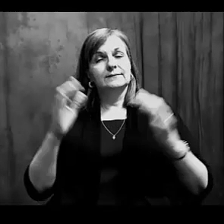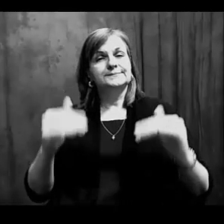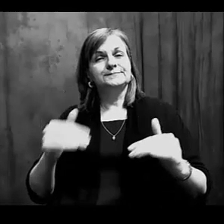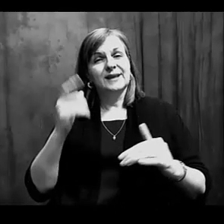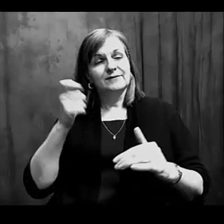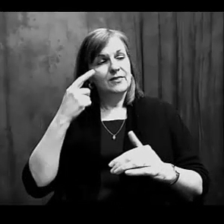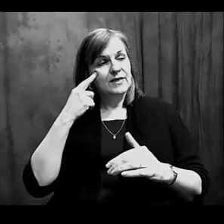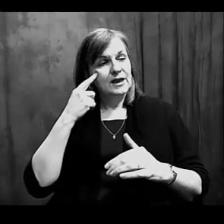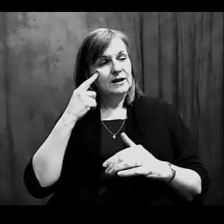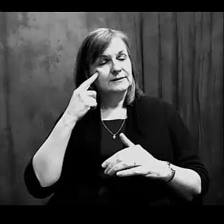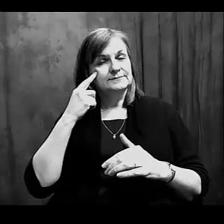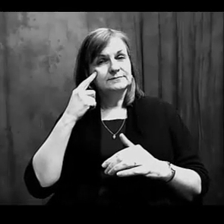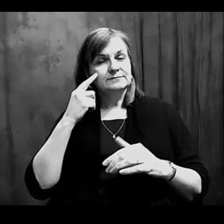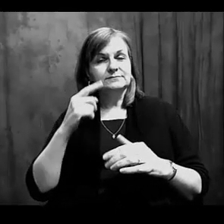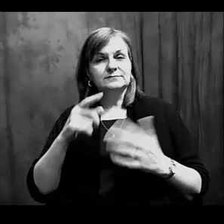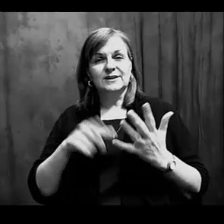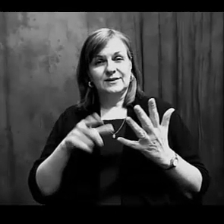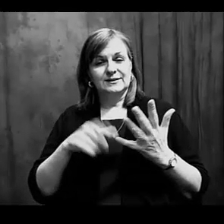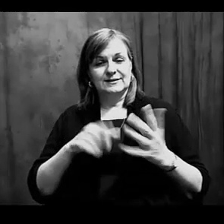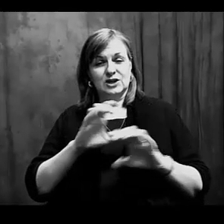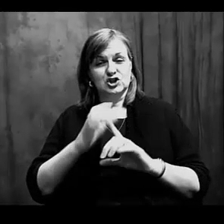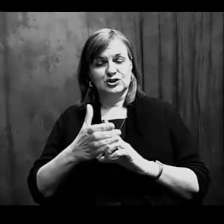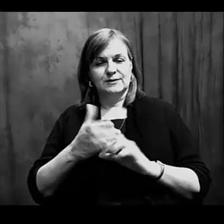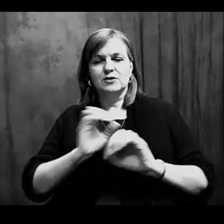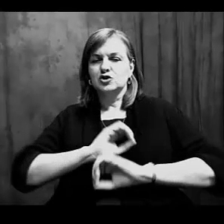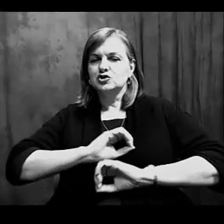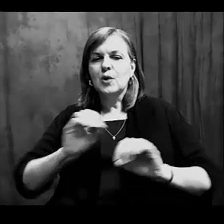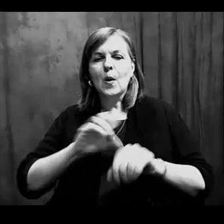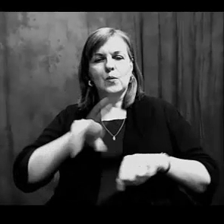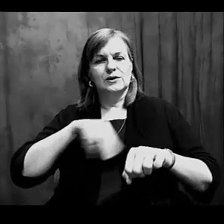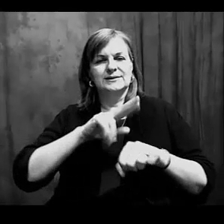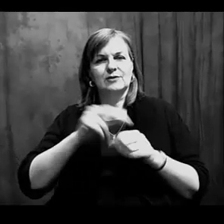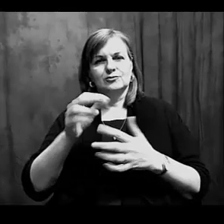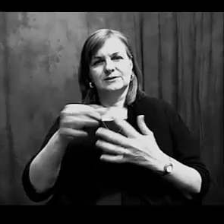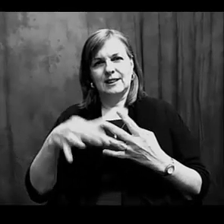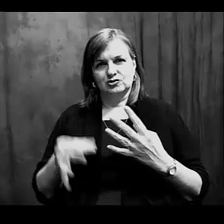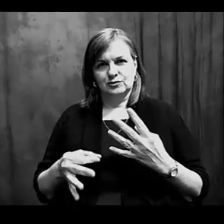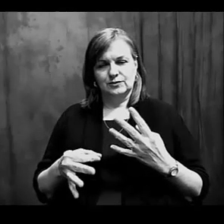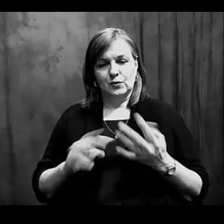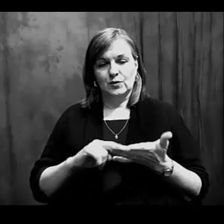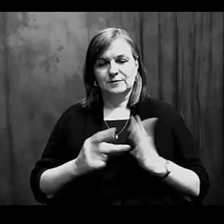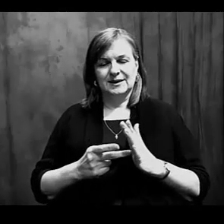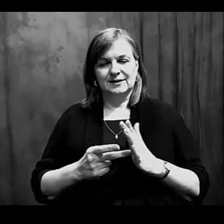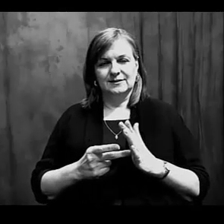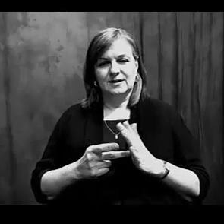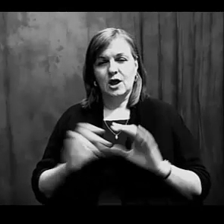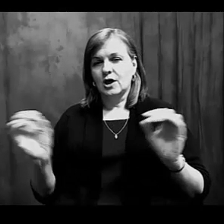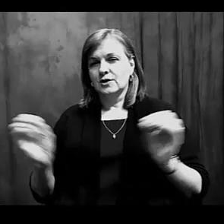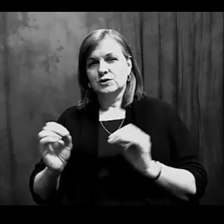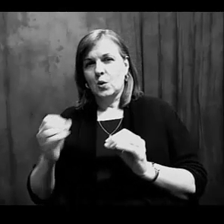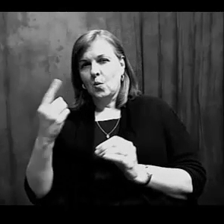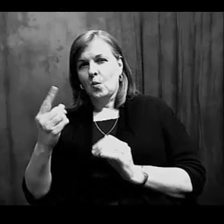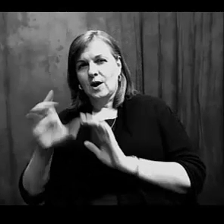then we have to look at the idea that there is no natural selection so there is no trait